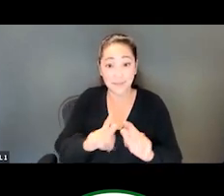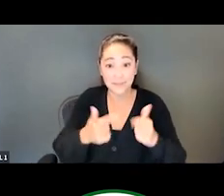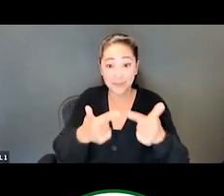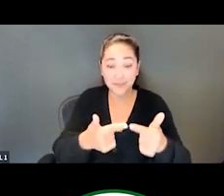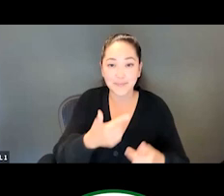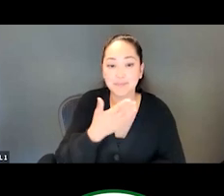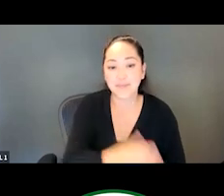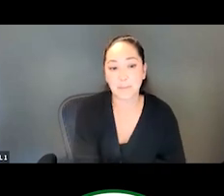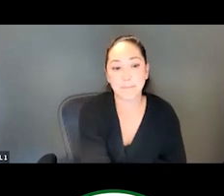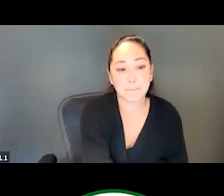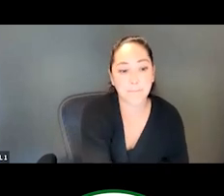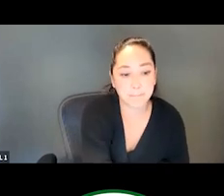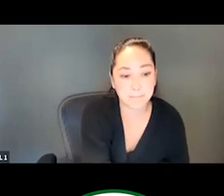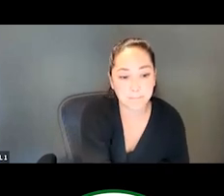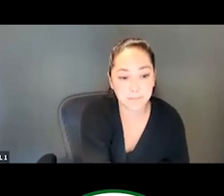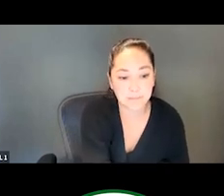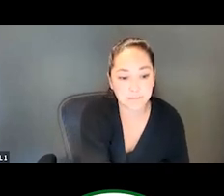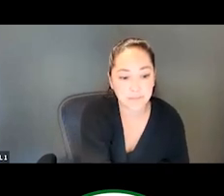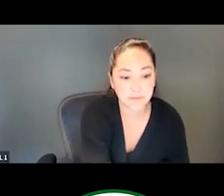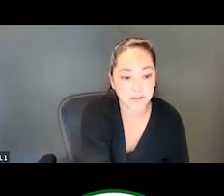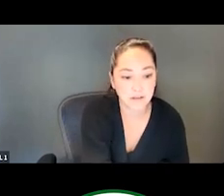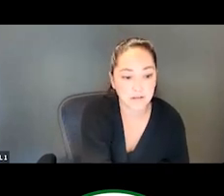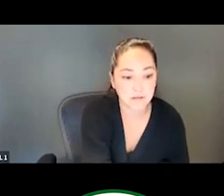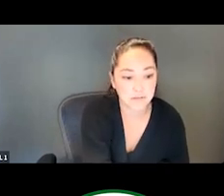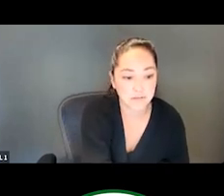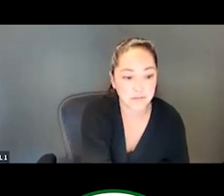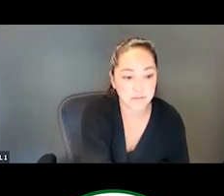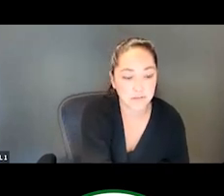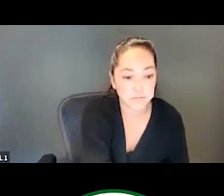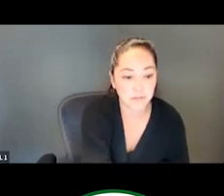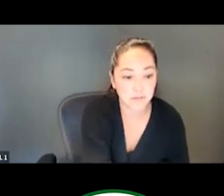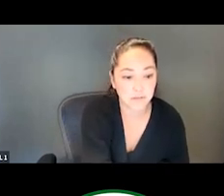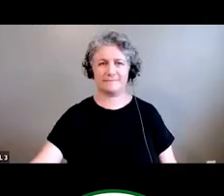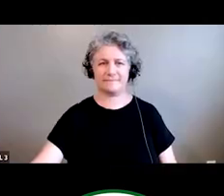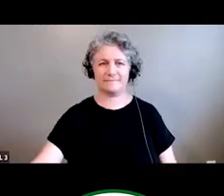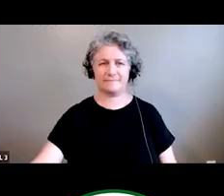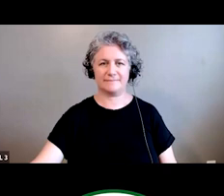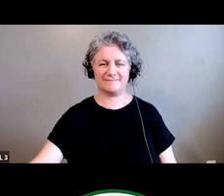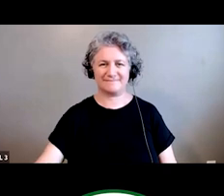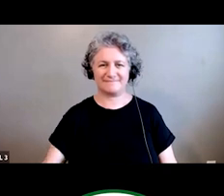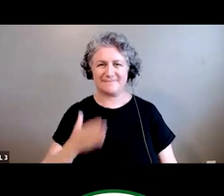I really want to Yeah, thank you so much for sharing that. I want to bring in an audience.